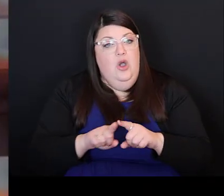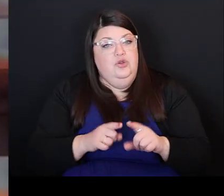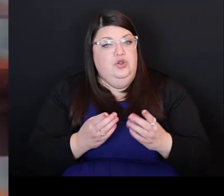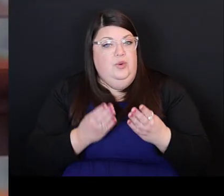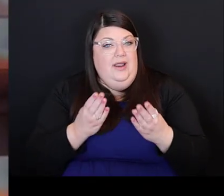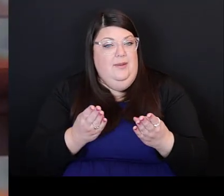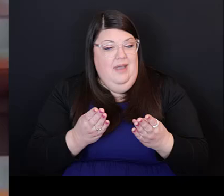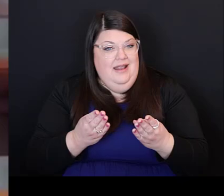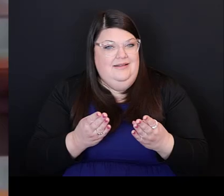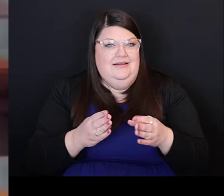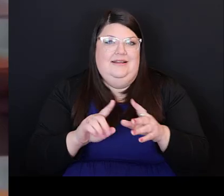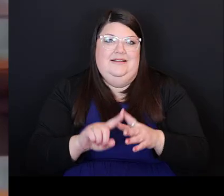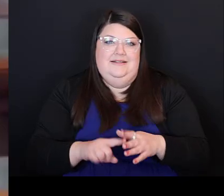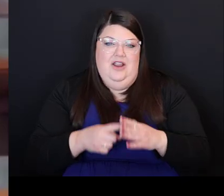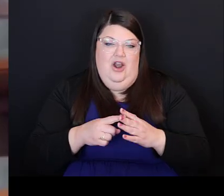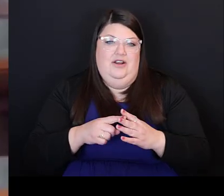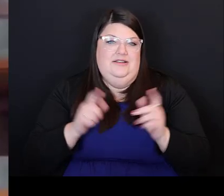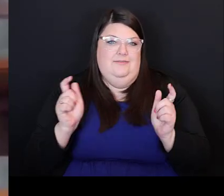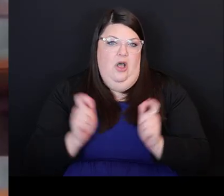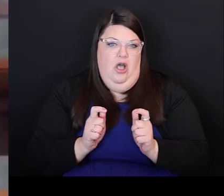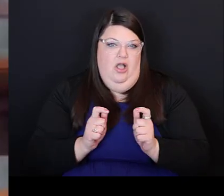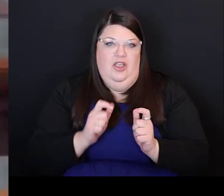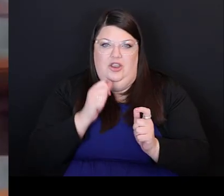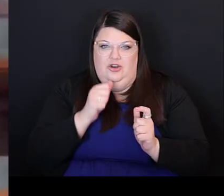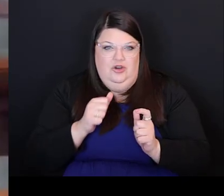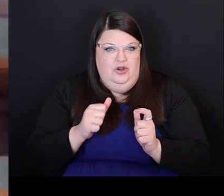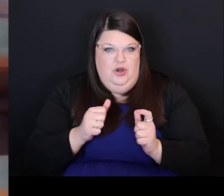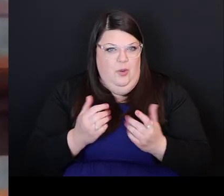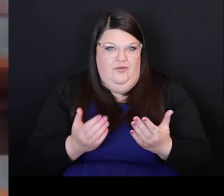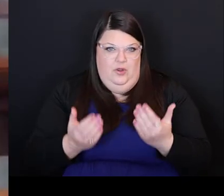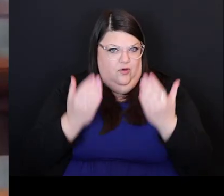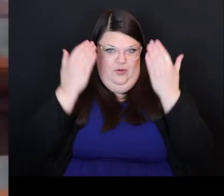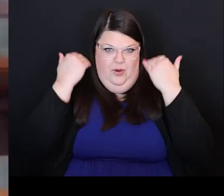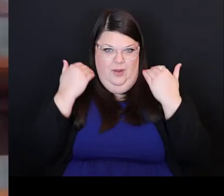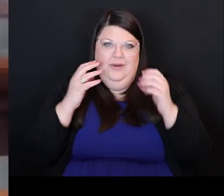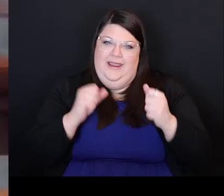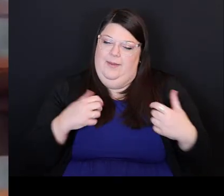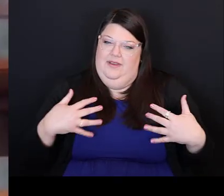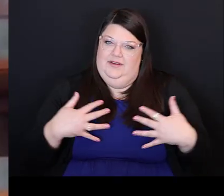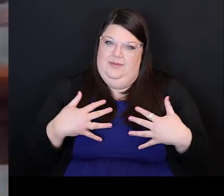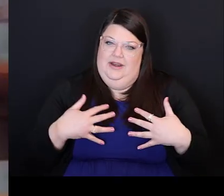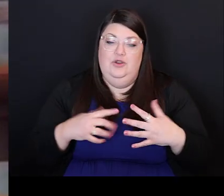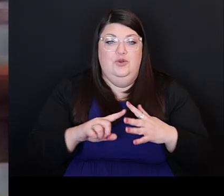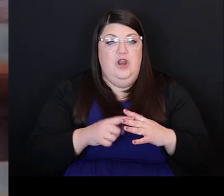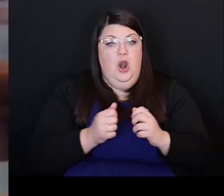We always recommend also to start small. Don't try to take on too much all at once. It can be very intimidating.